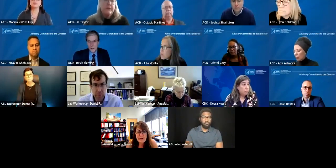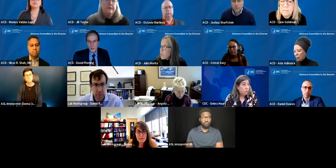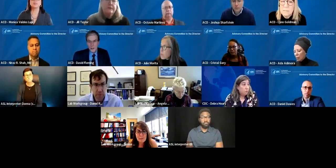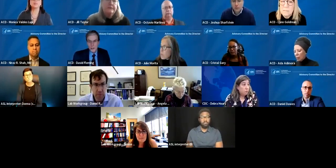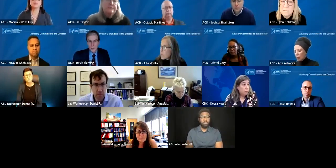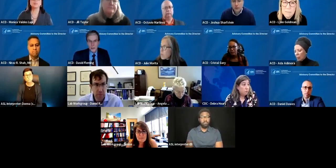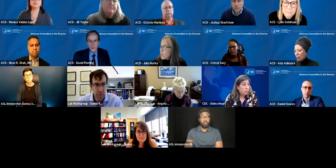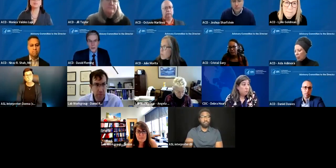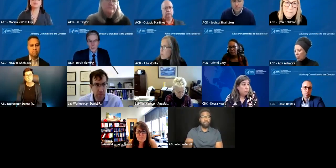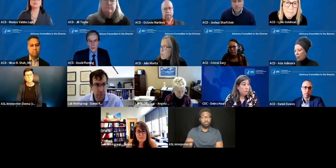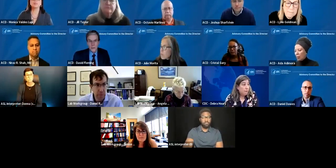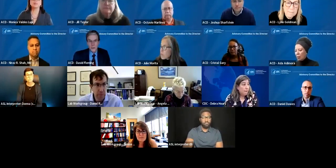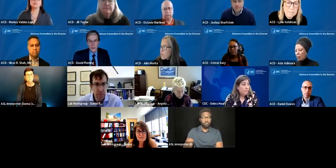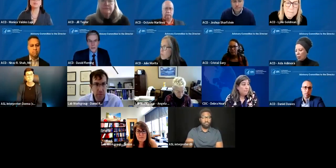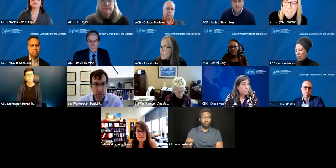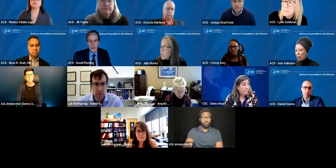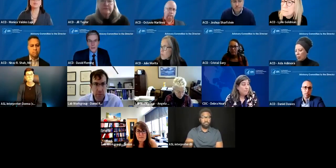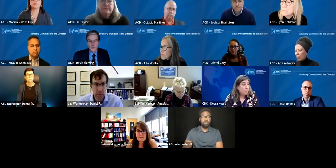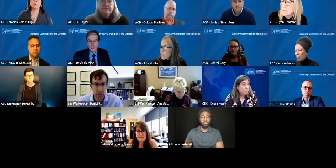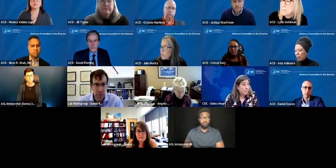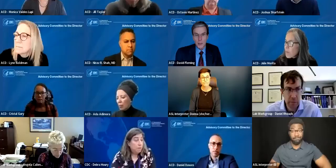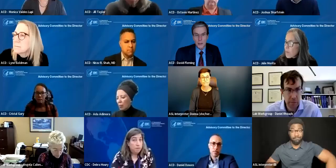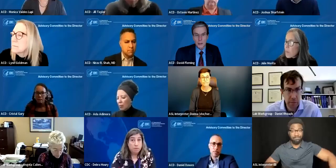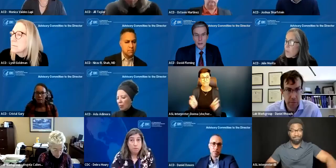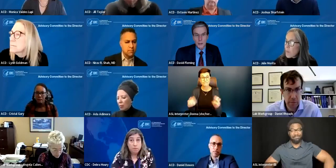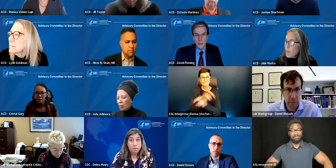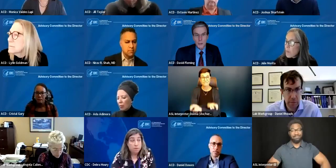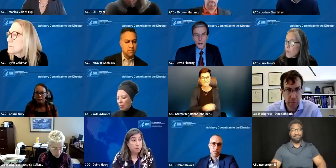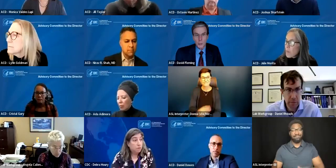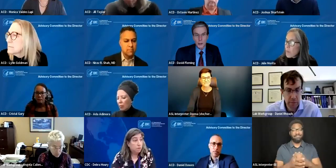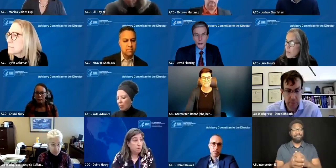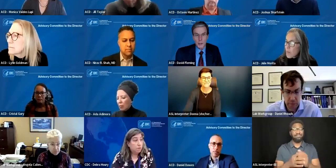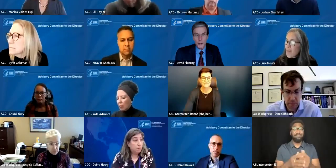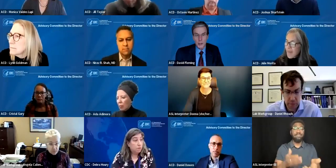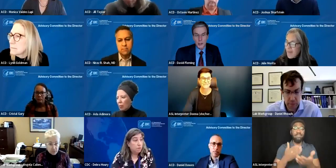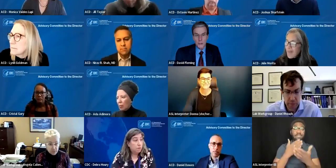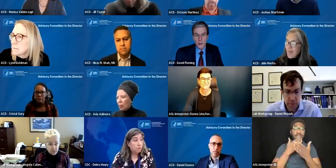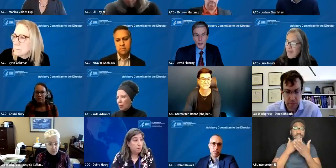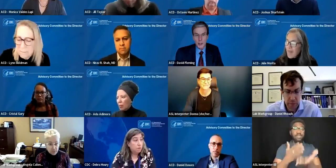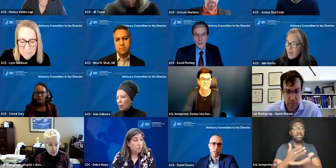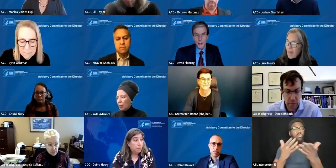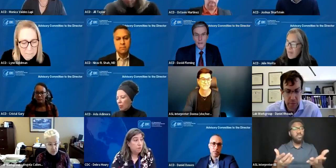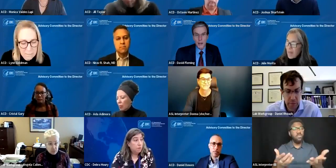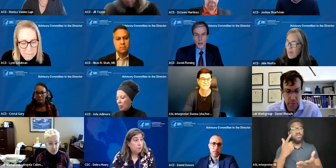I'll jump in very quickly. First off, thank you very much to the laboratory working group members that have joined us. Very valuable.